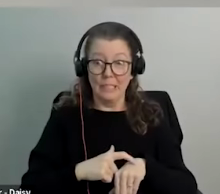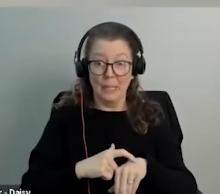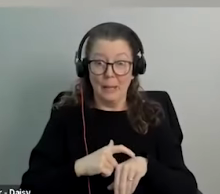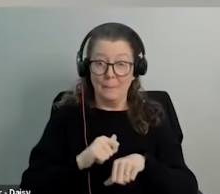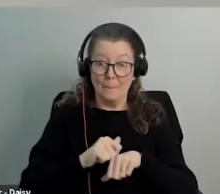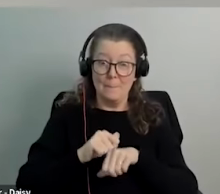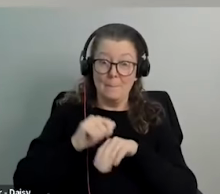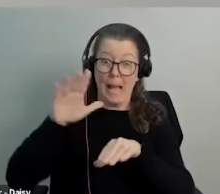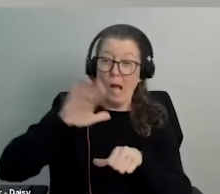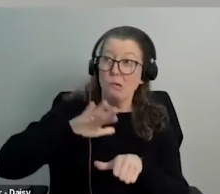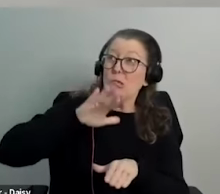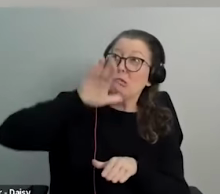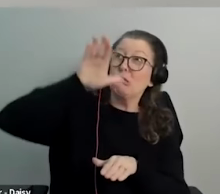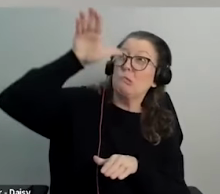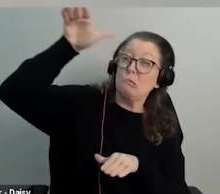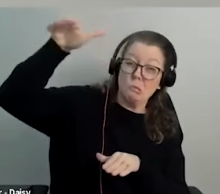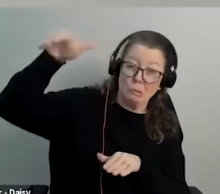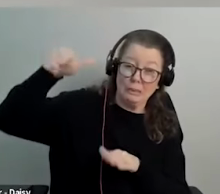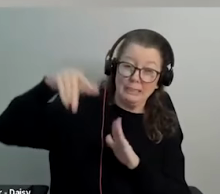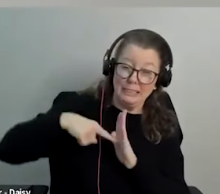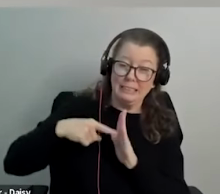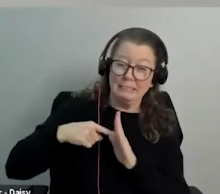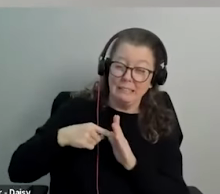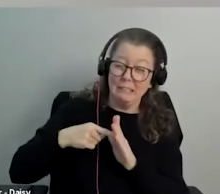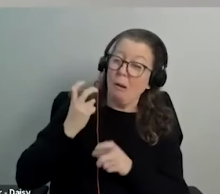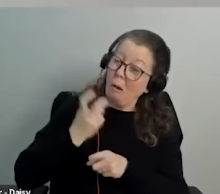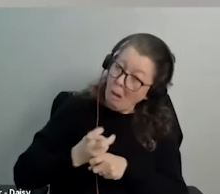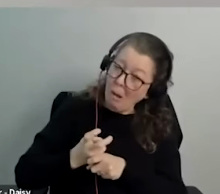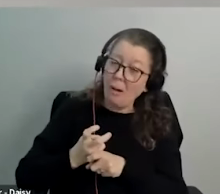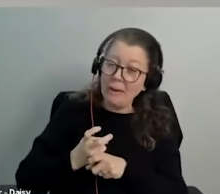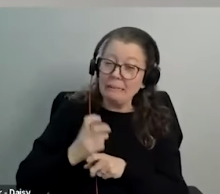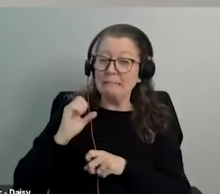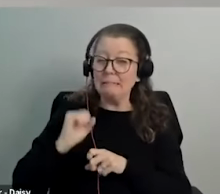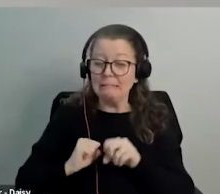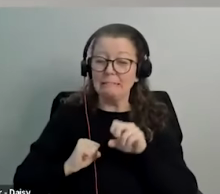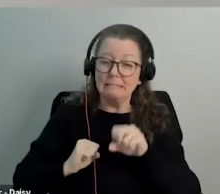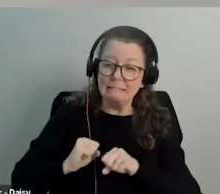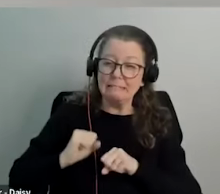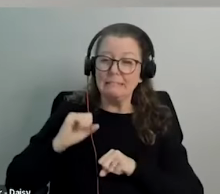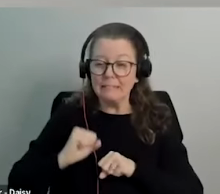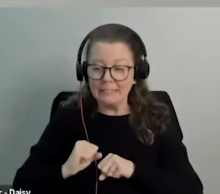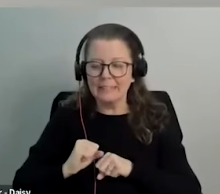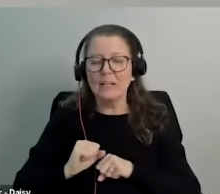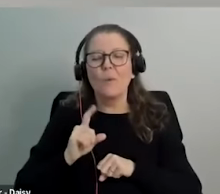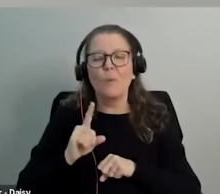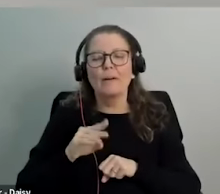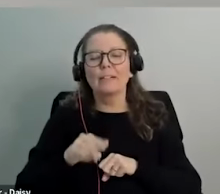and the mountain might be getting steeper in some cases, it might be getting harder, but just one step at a time as we're climbing this mountain,